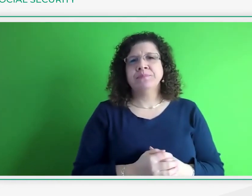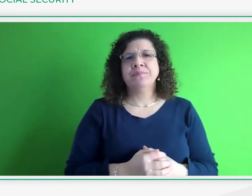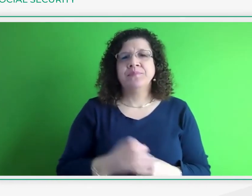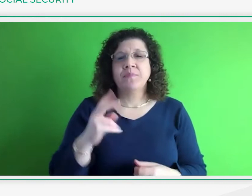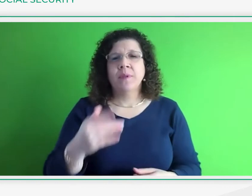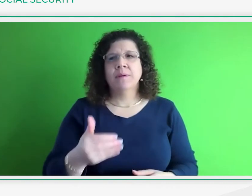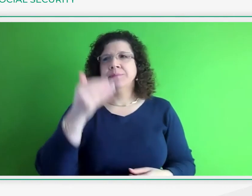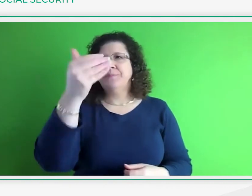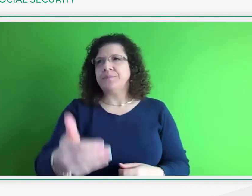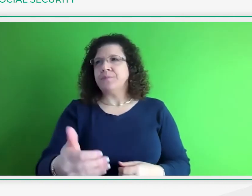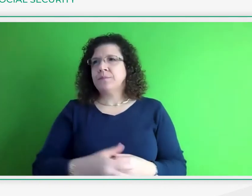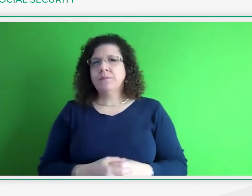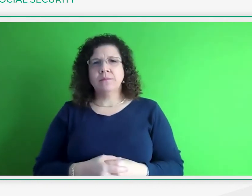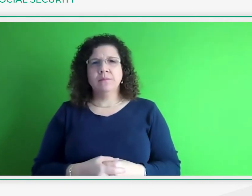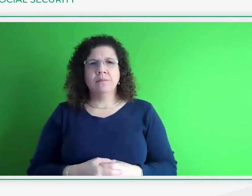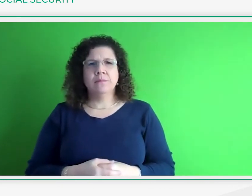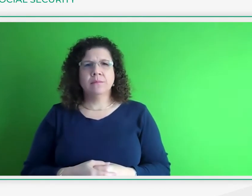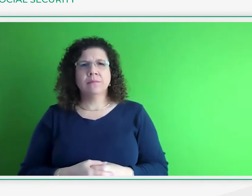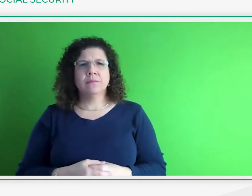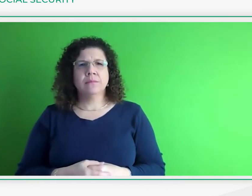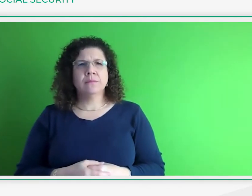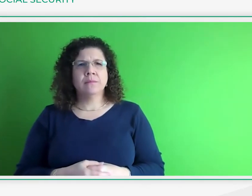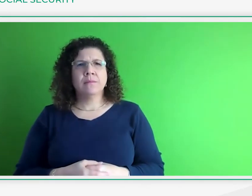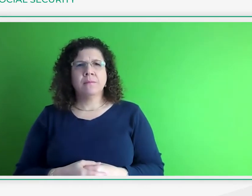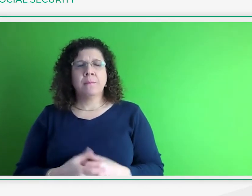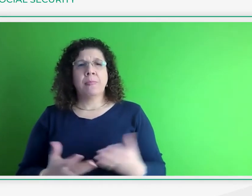make a better decision.